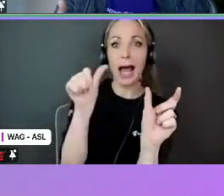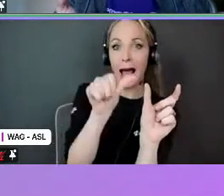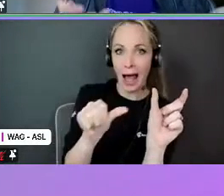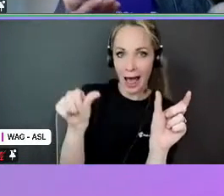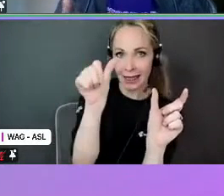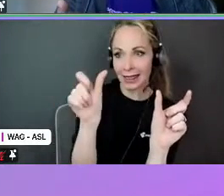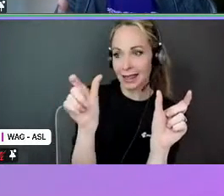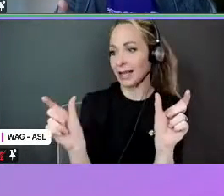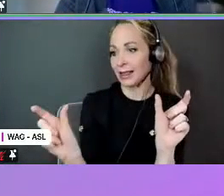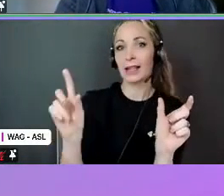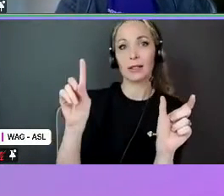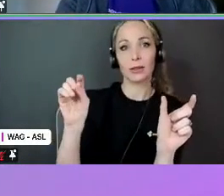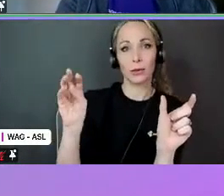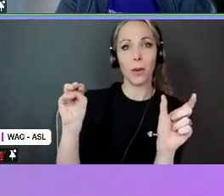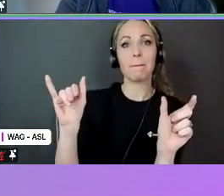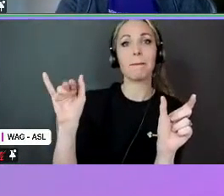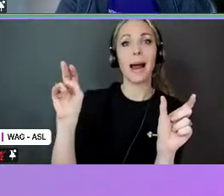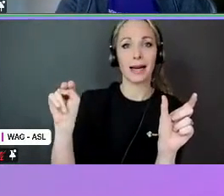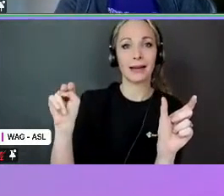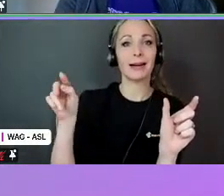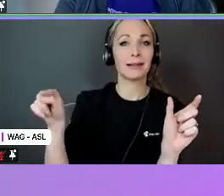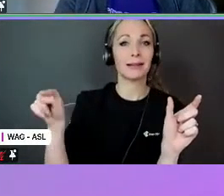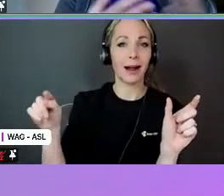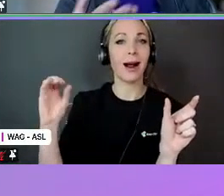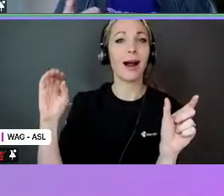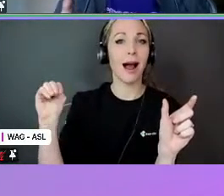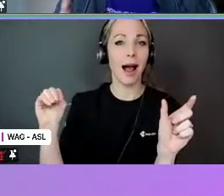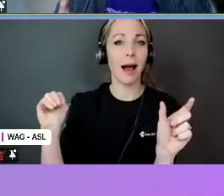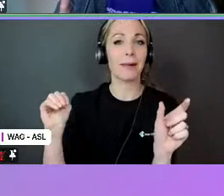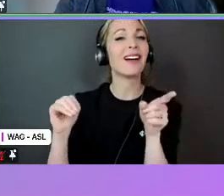for the email field, so we have email format is address